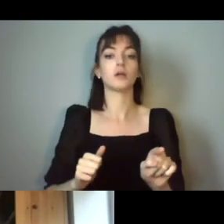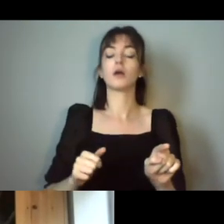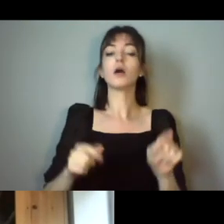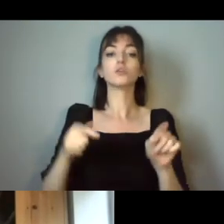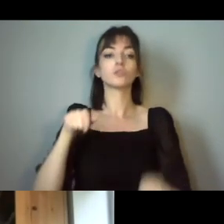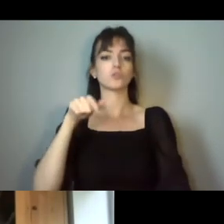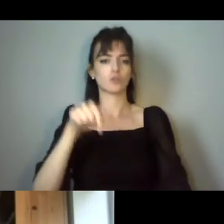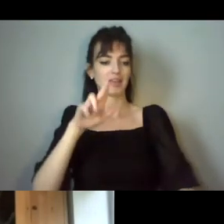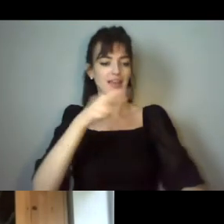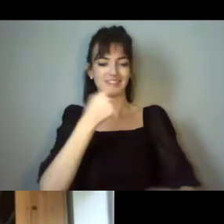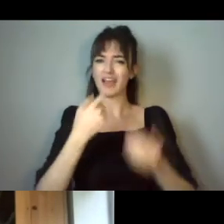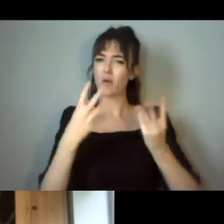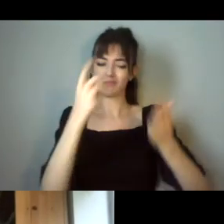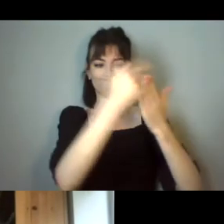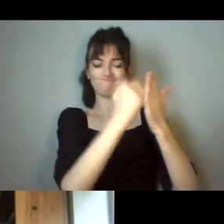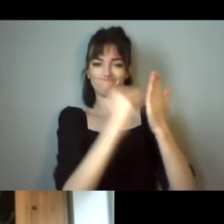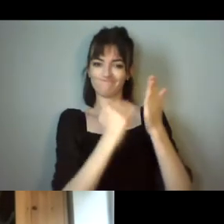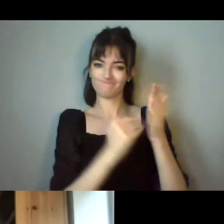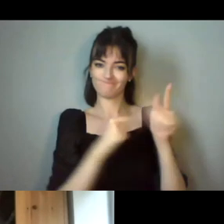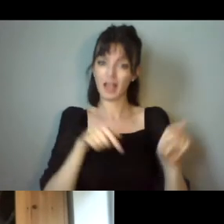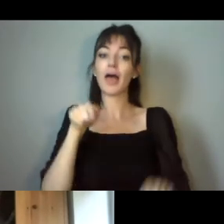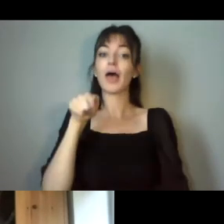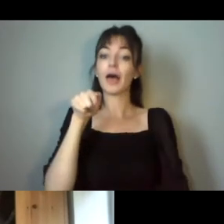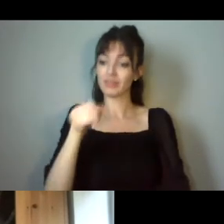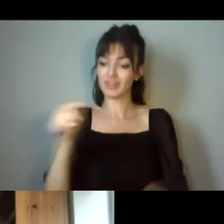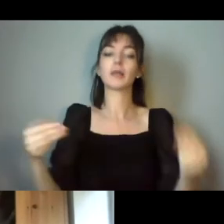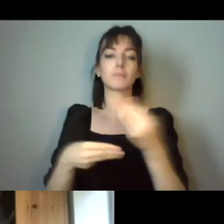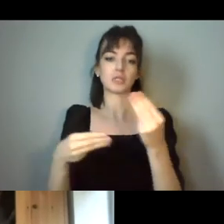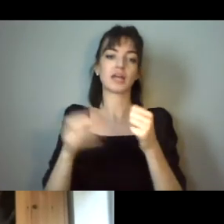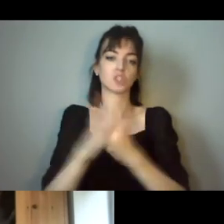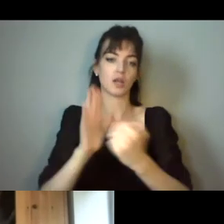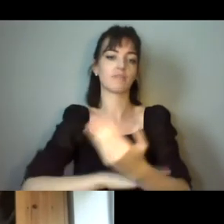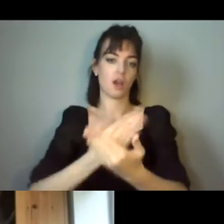that will fall under the protection of the law in all the three cases.